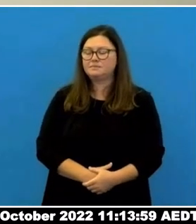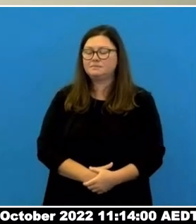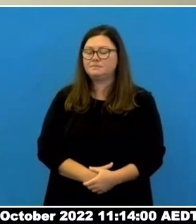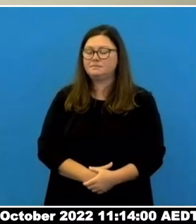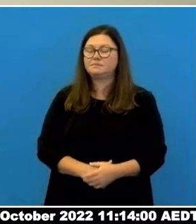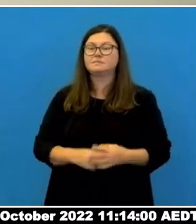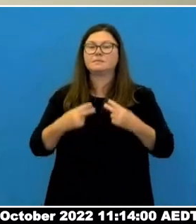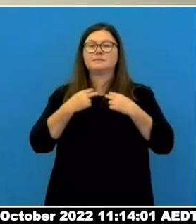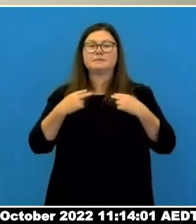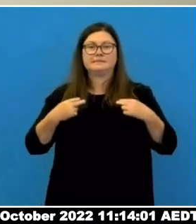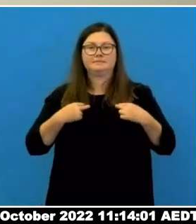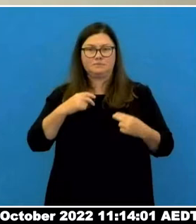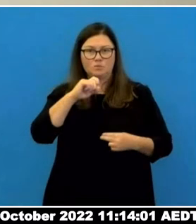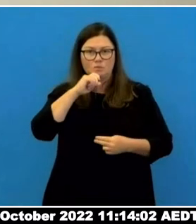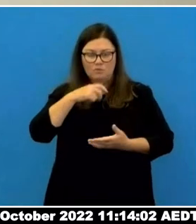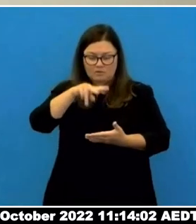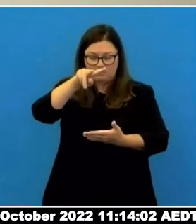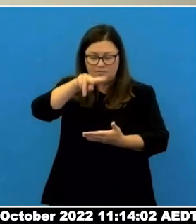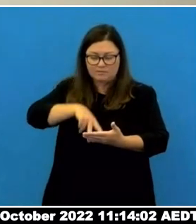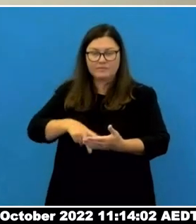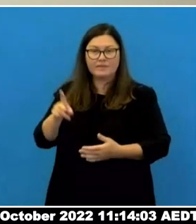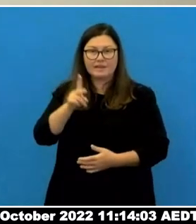"I did not have any contact with the homelessness service